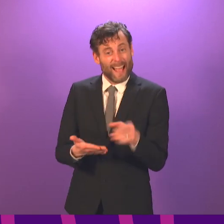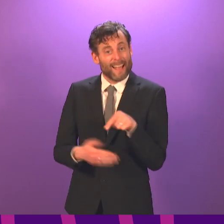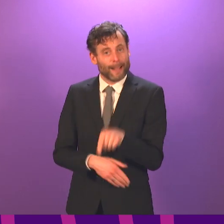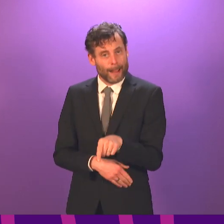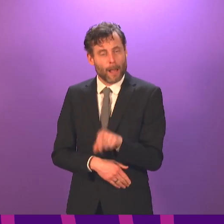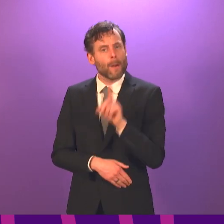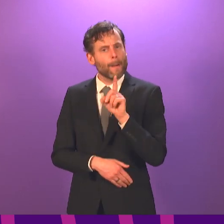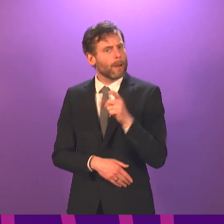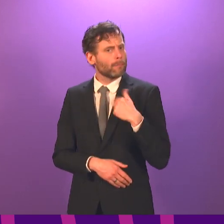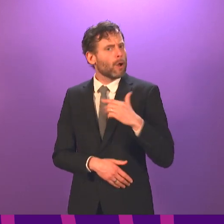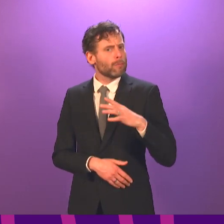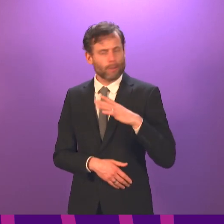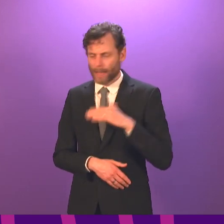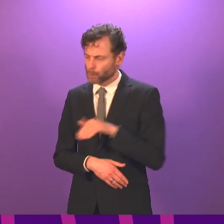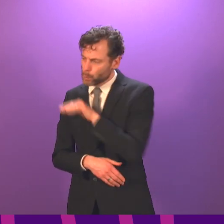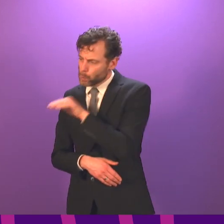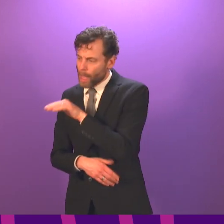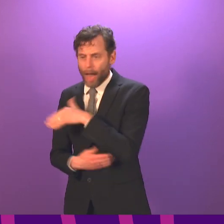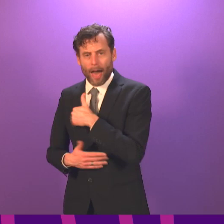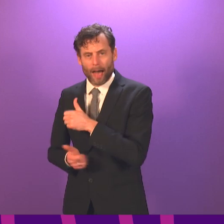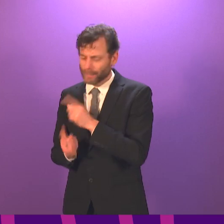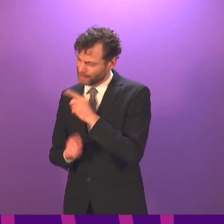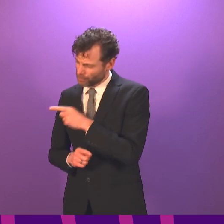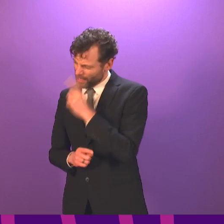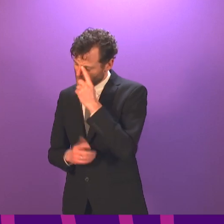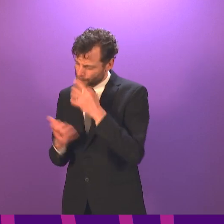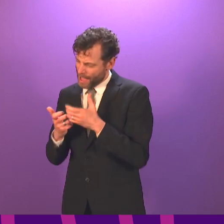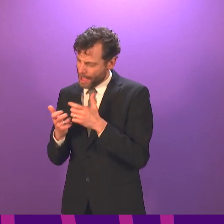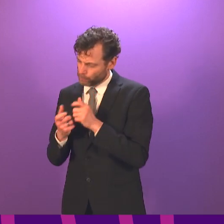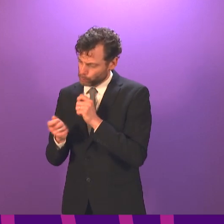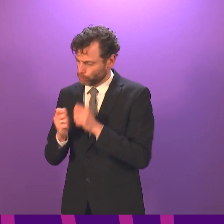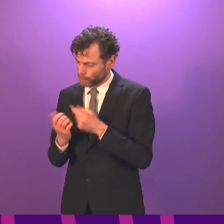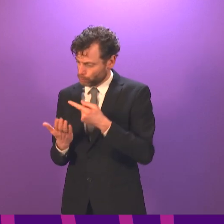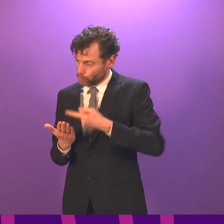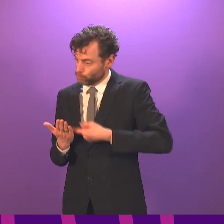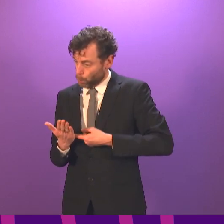concerns that Ruth Maguire or any other member has. If any member wants to pass more detail